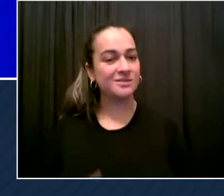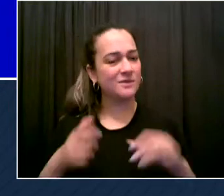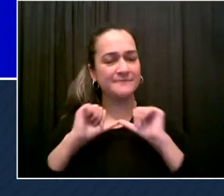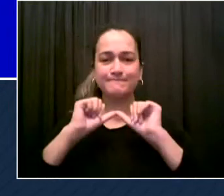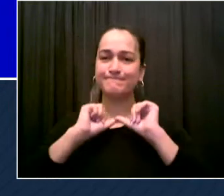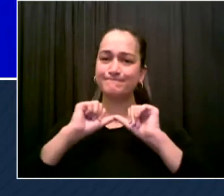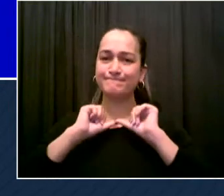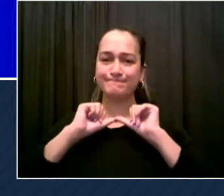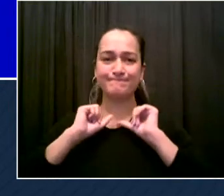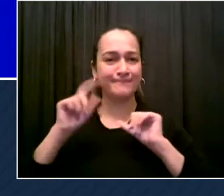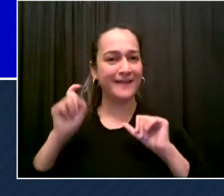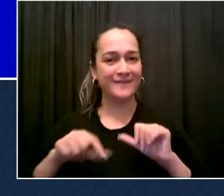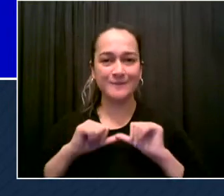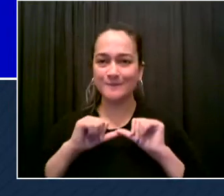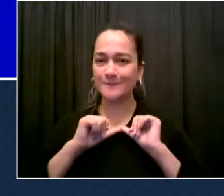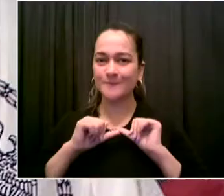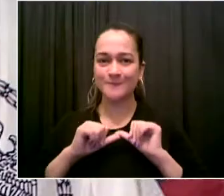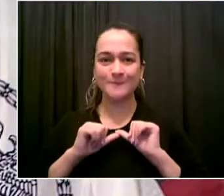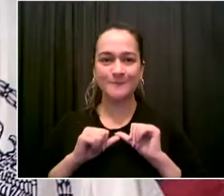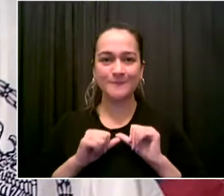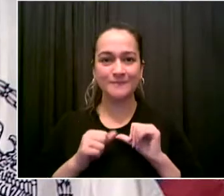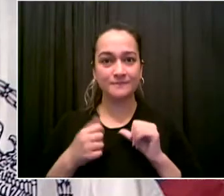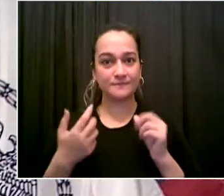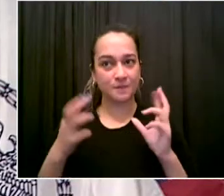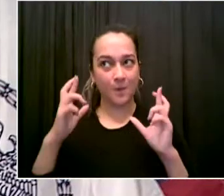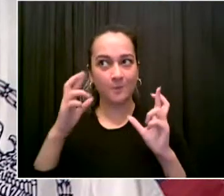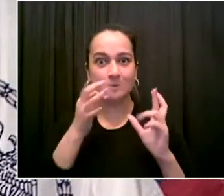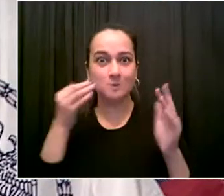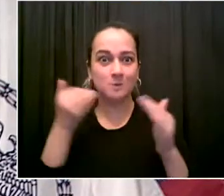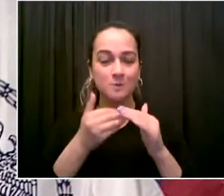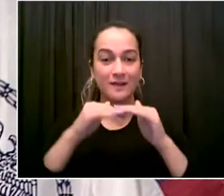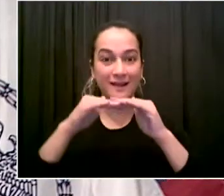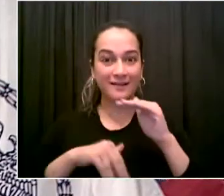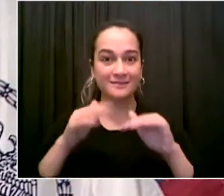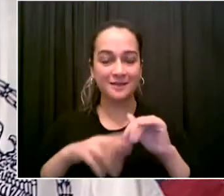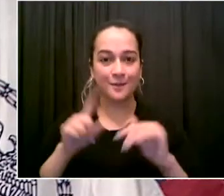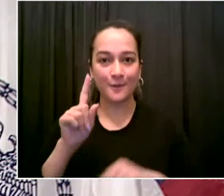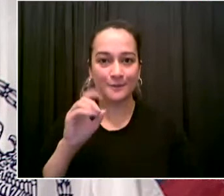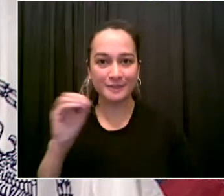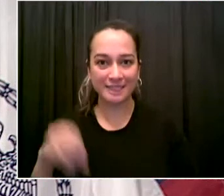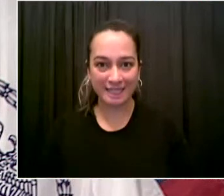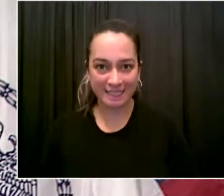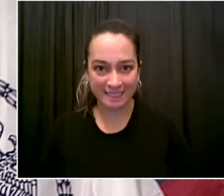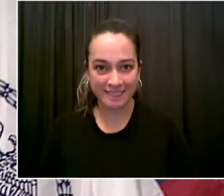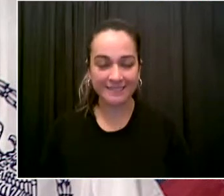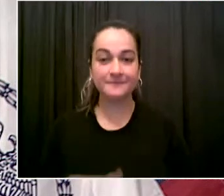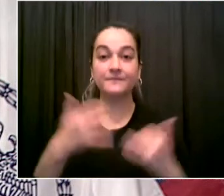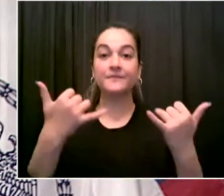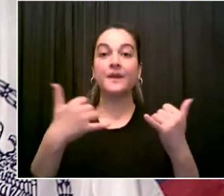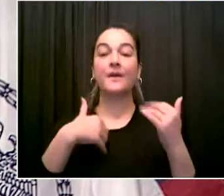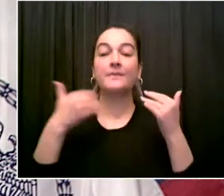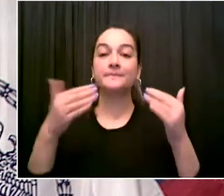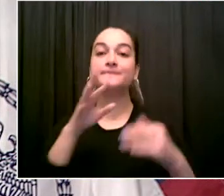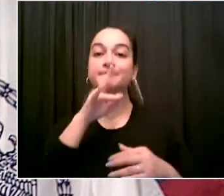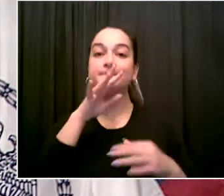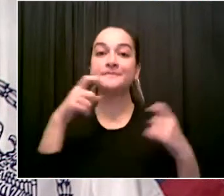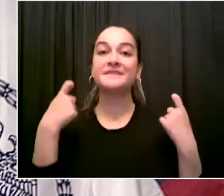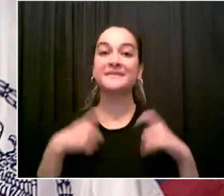S-AY ROLLING AVERAGE.